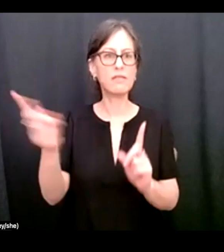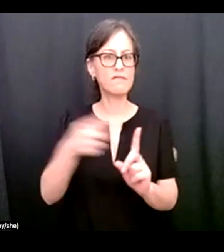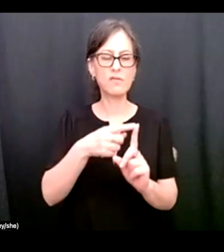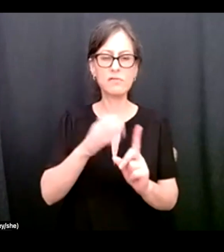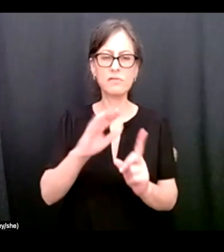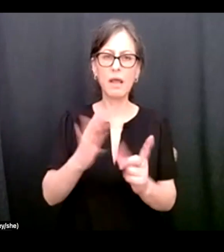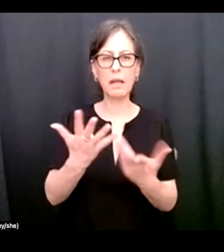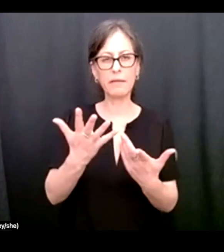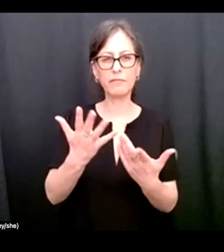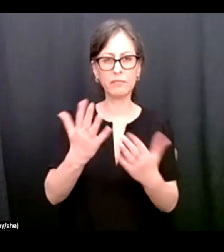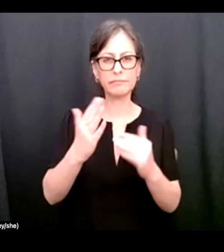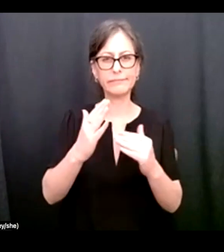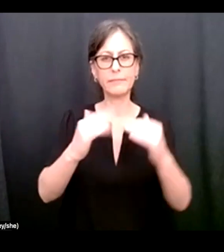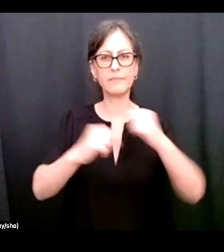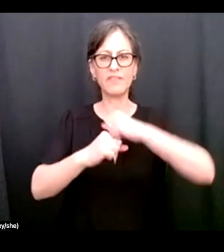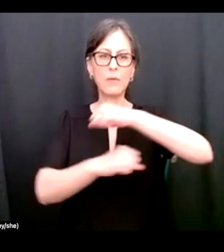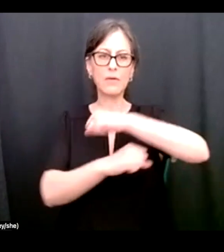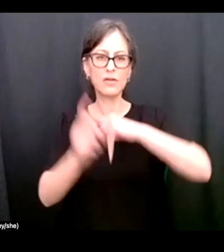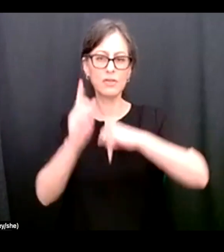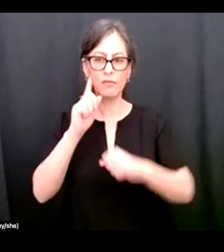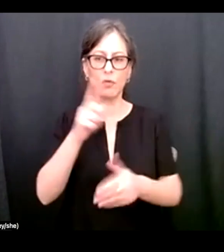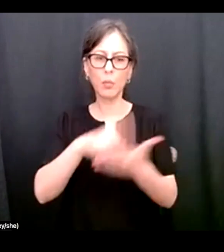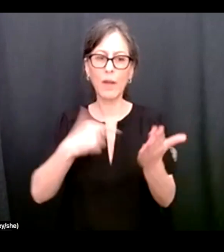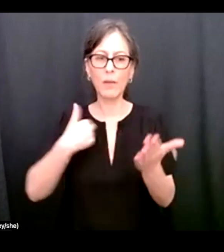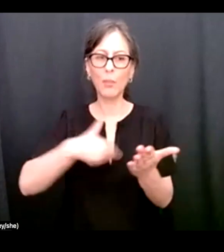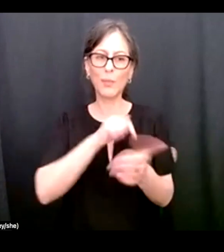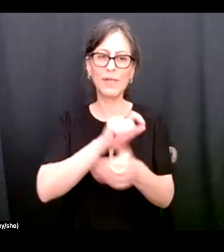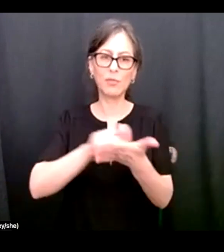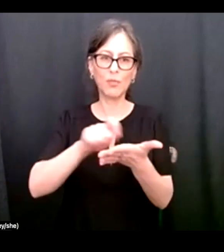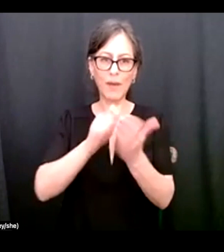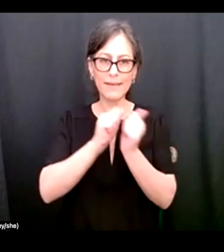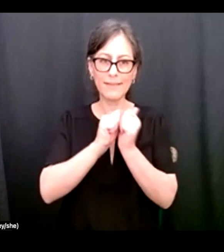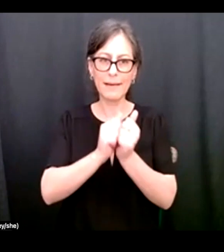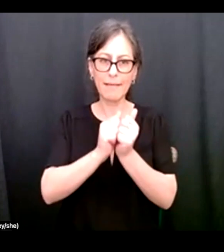building block of the poem we're going to write together. And so the poem is called